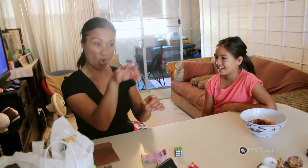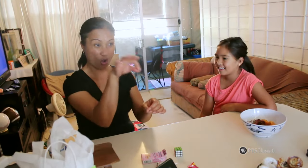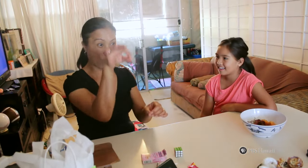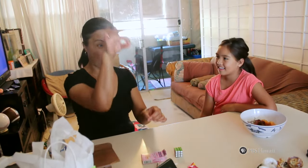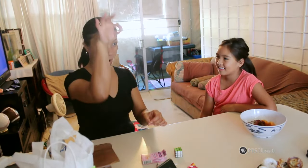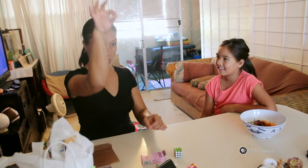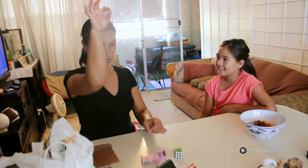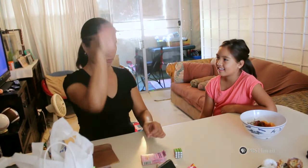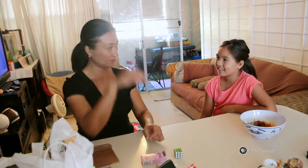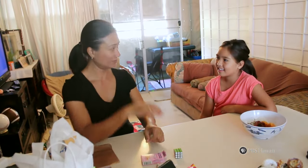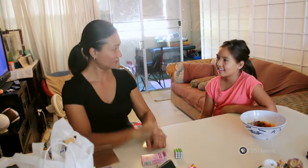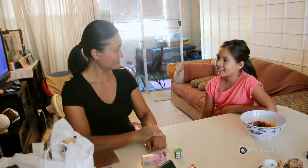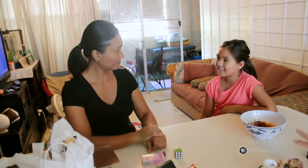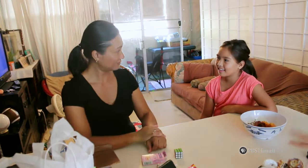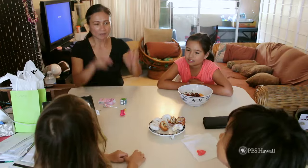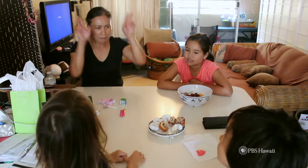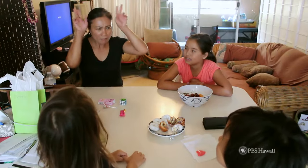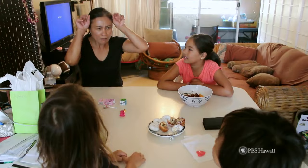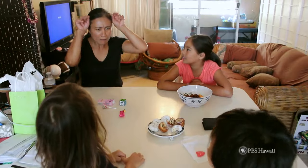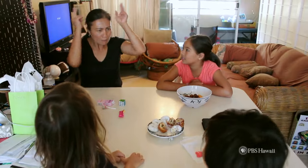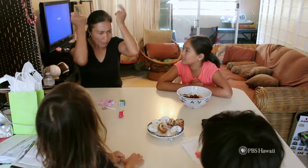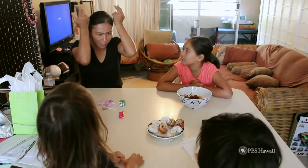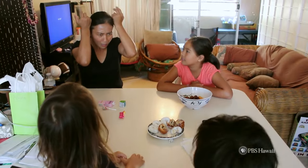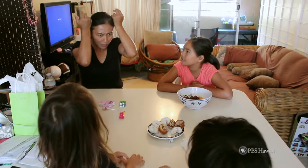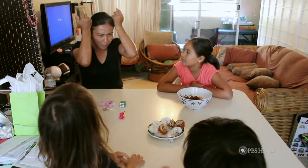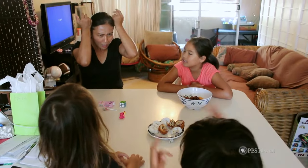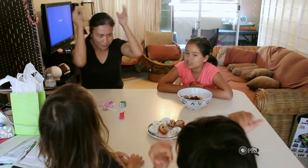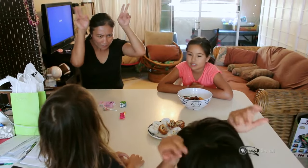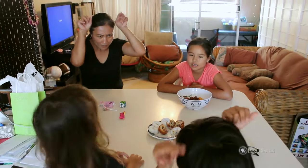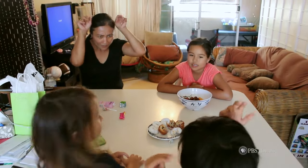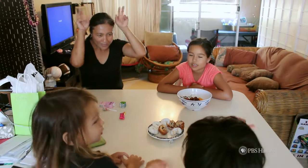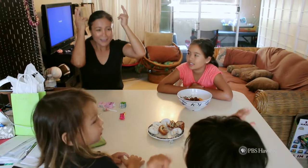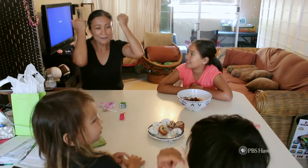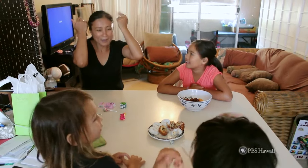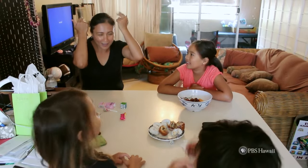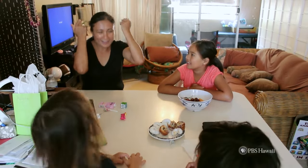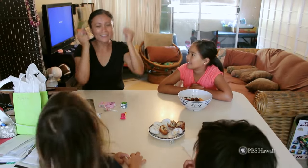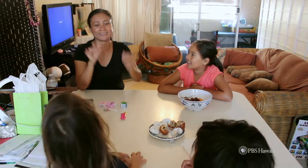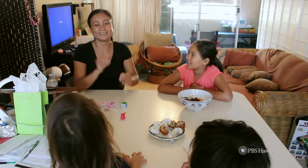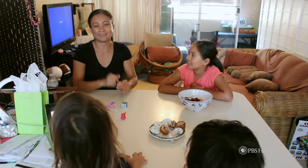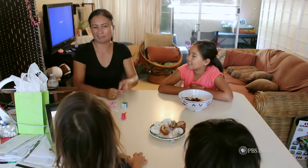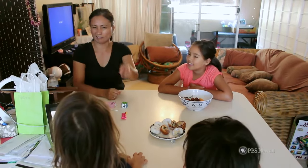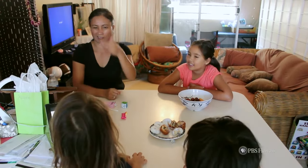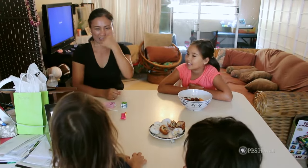passionate towards sign language and to communicate with people. I love to teach hearing people